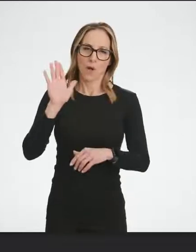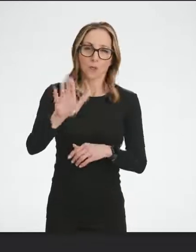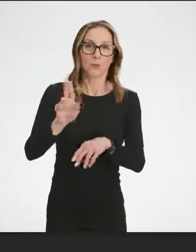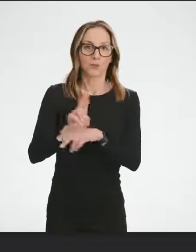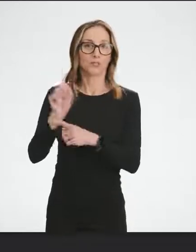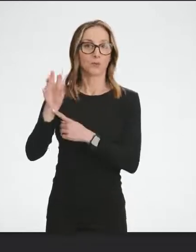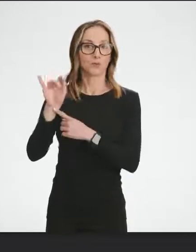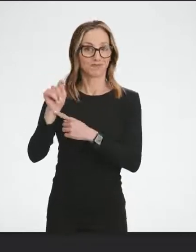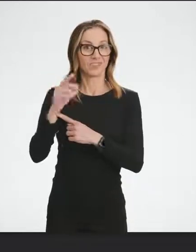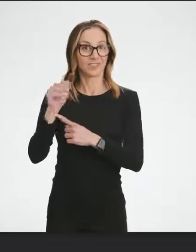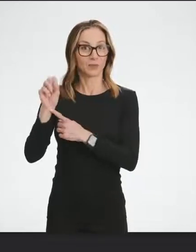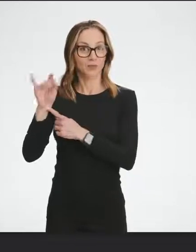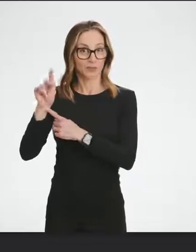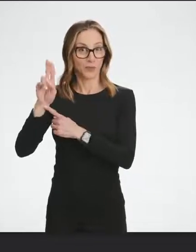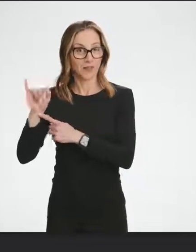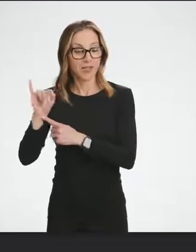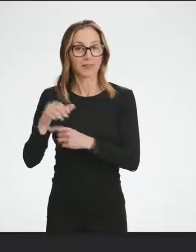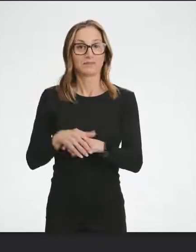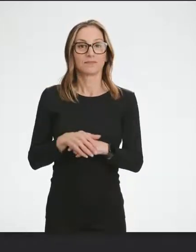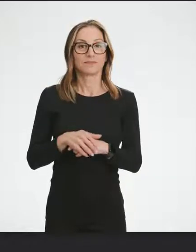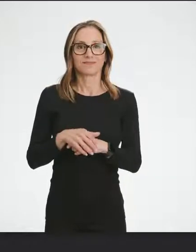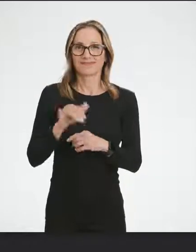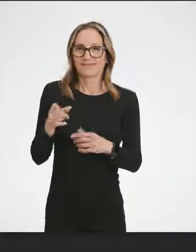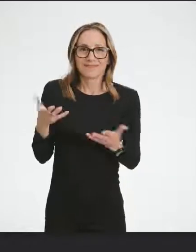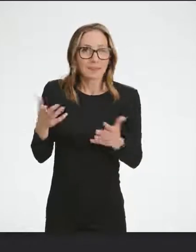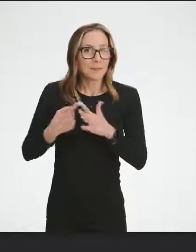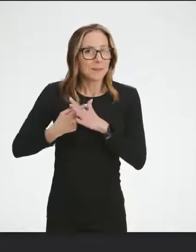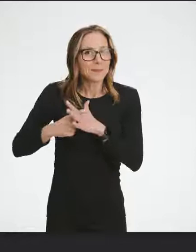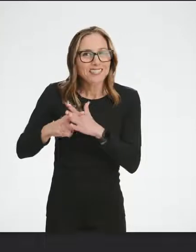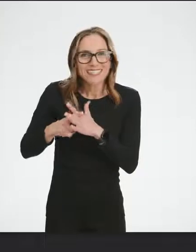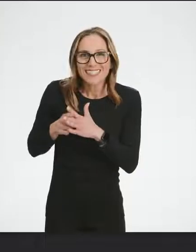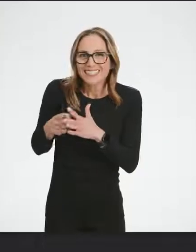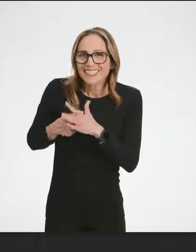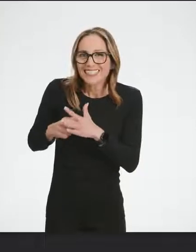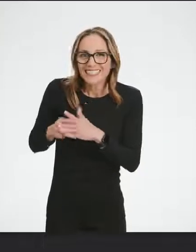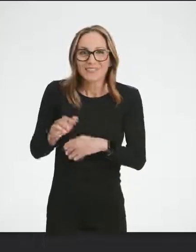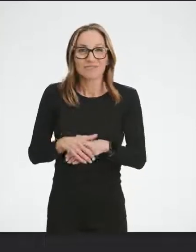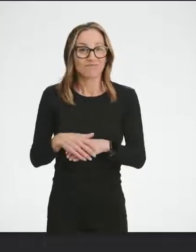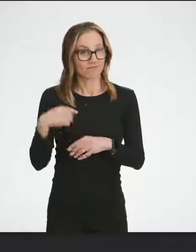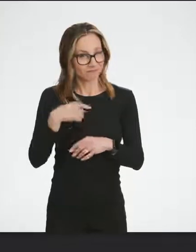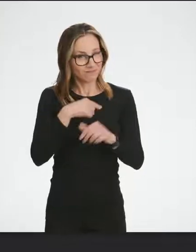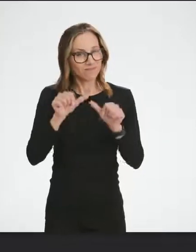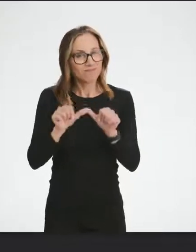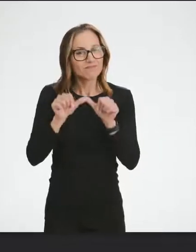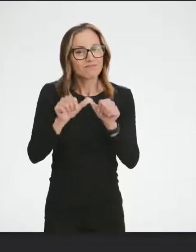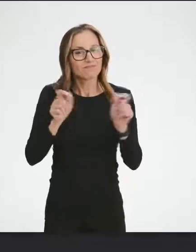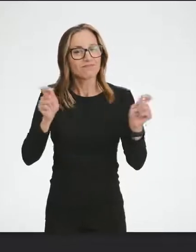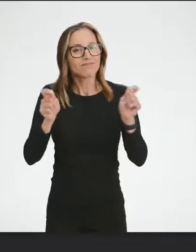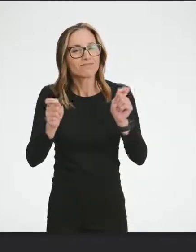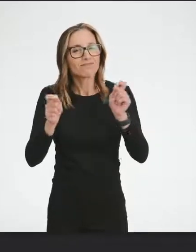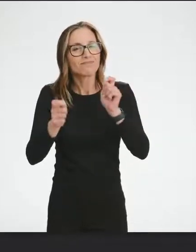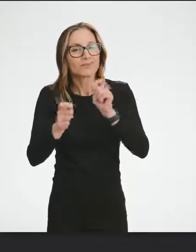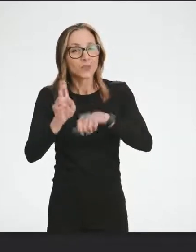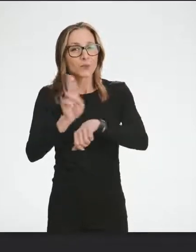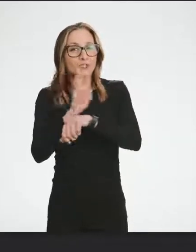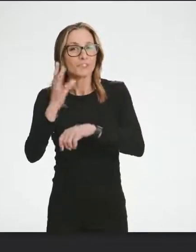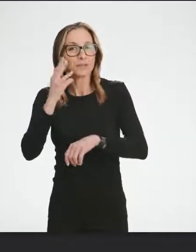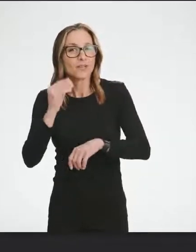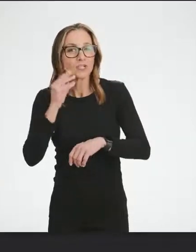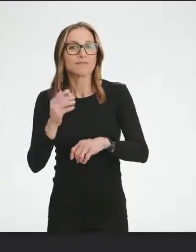Now, of course that's just the beginning. We're also continuing to evolve the user experience of our platforms to give you more ways to